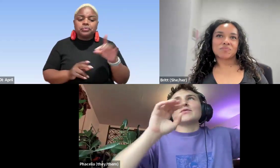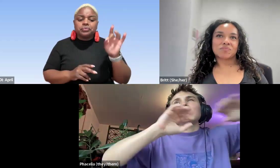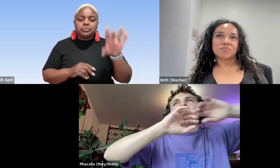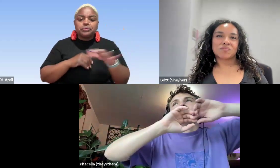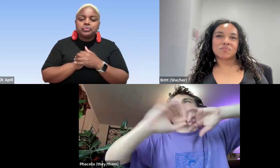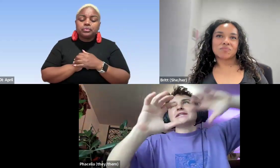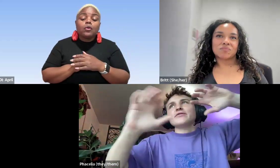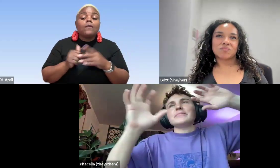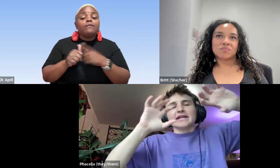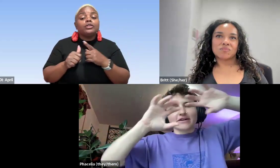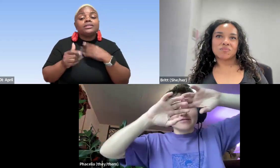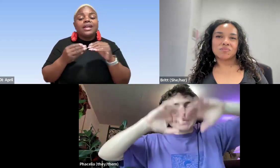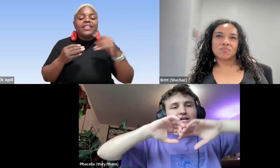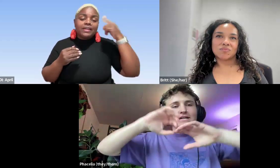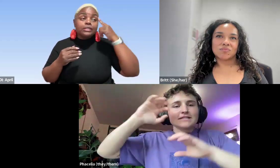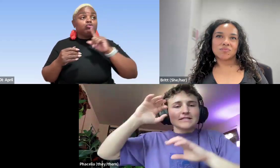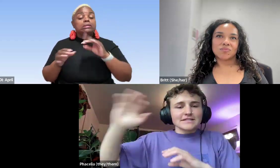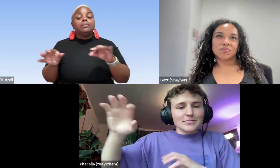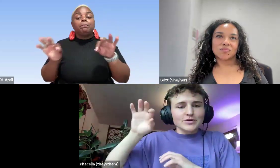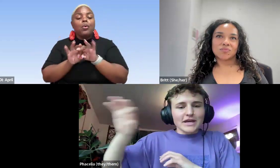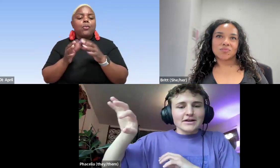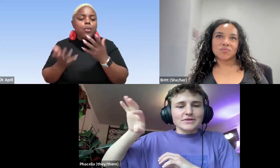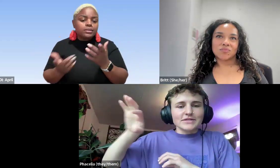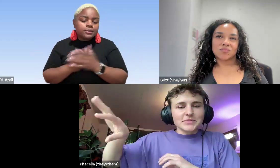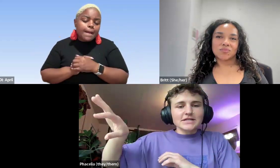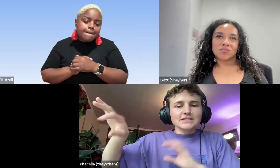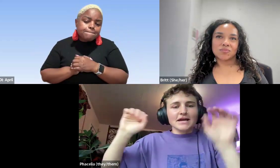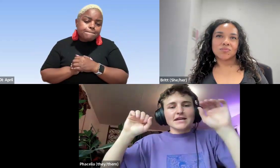that we break down the binary of like disabled care recipients